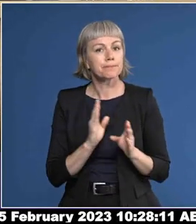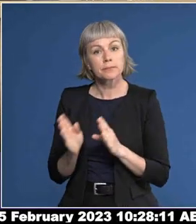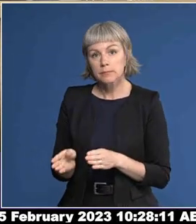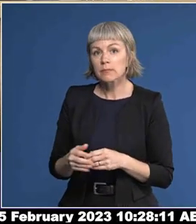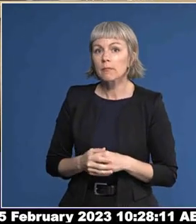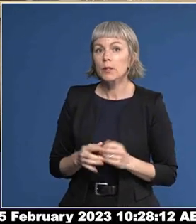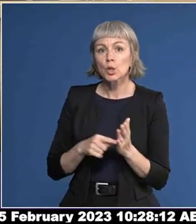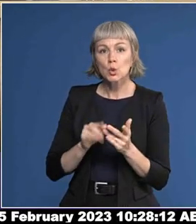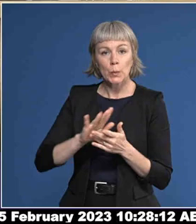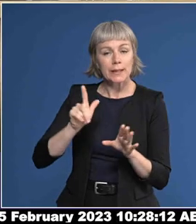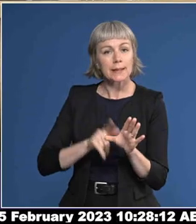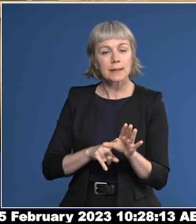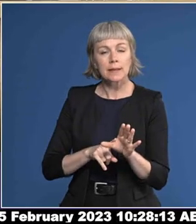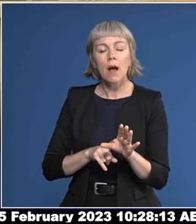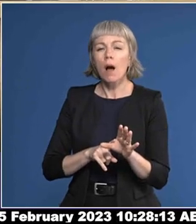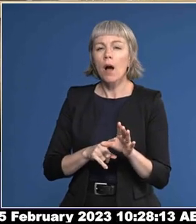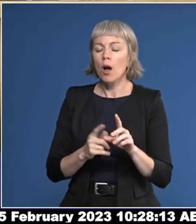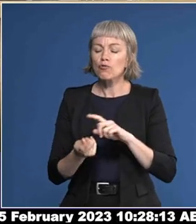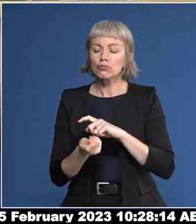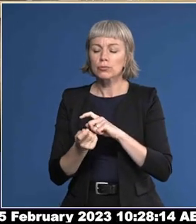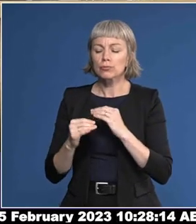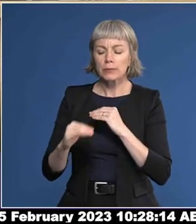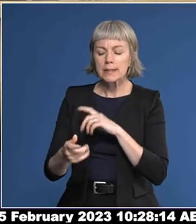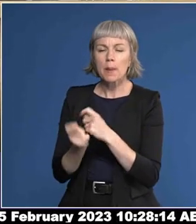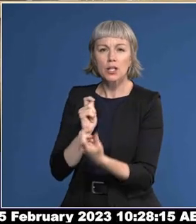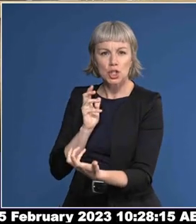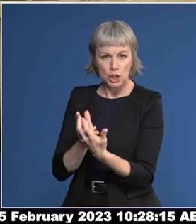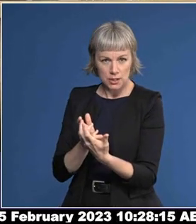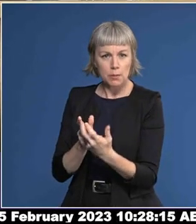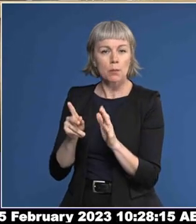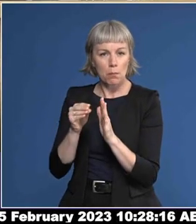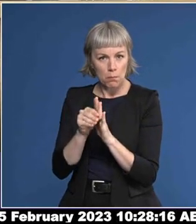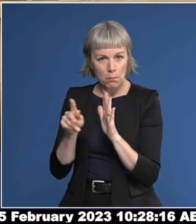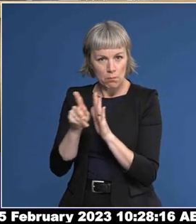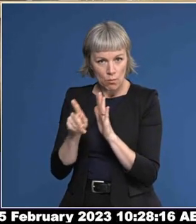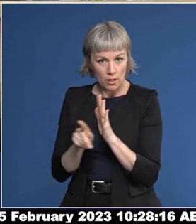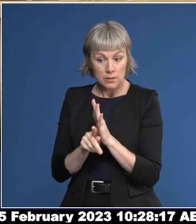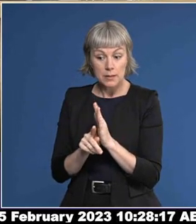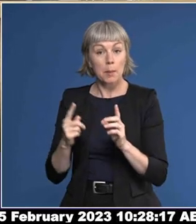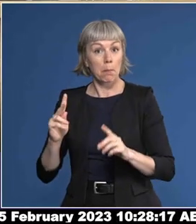workplace and also in someone's home if they had working from home options as well. Well, let me ask you this question.